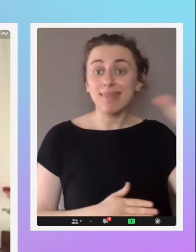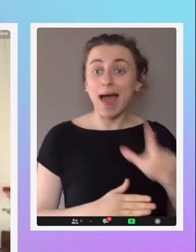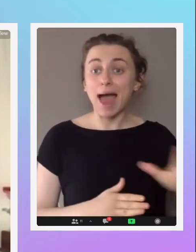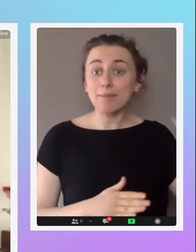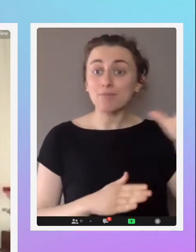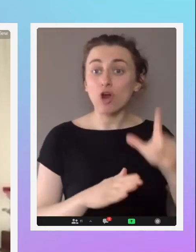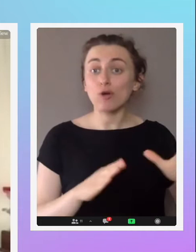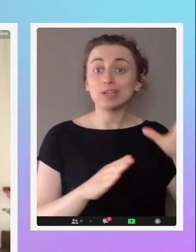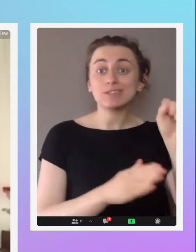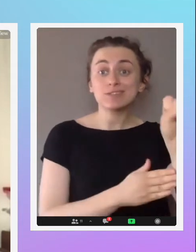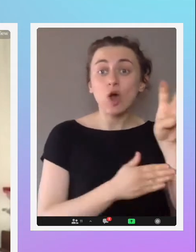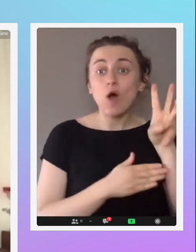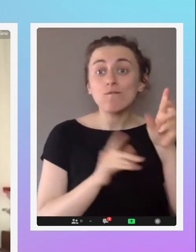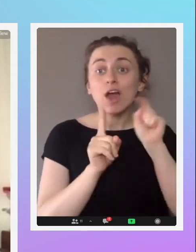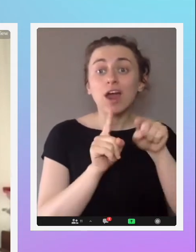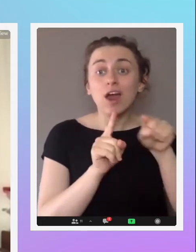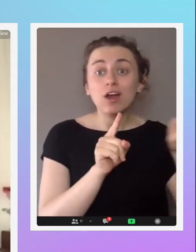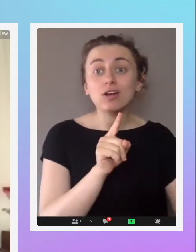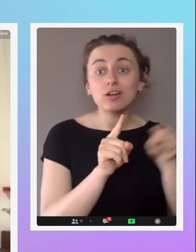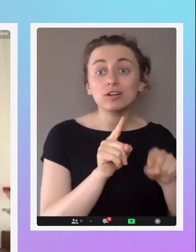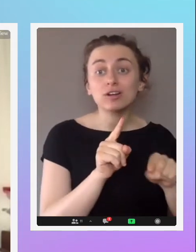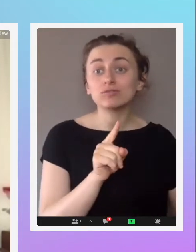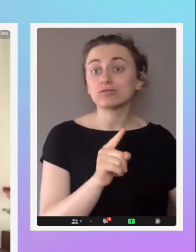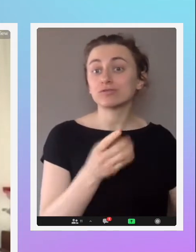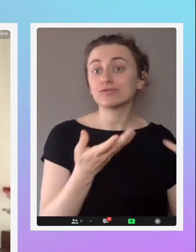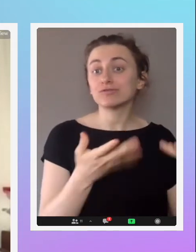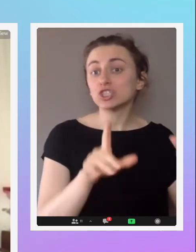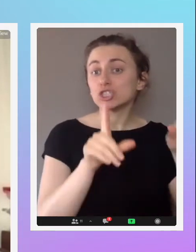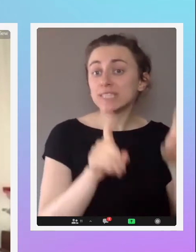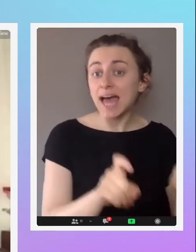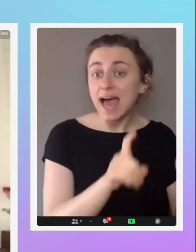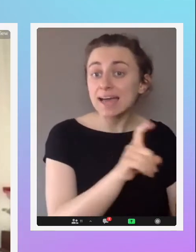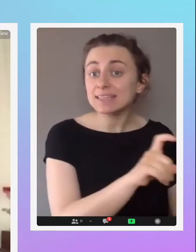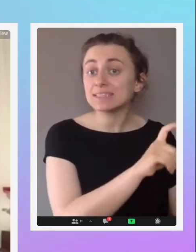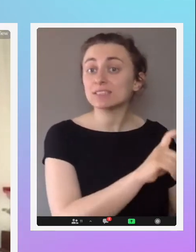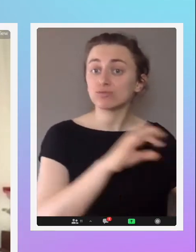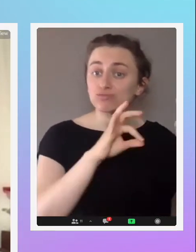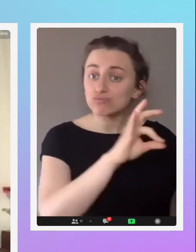and I will have to emphasize persistent user interfaces.